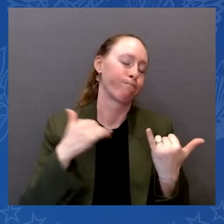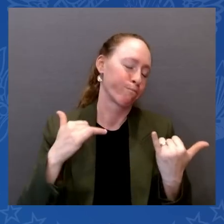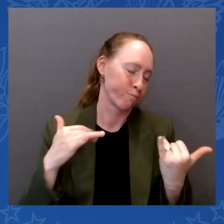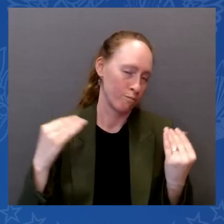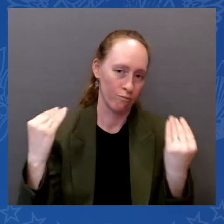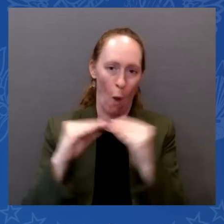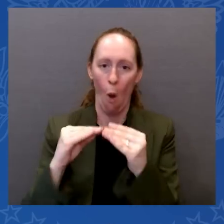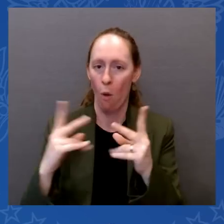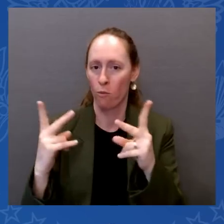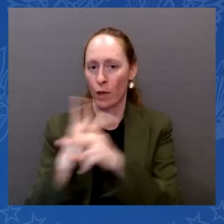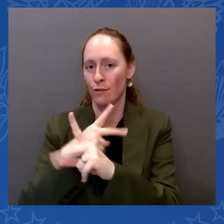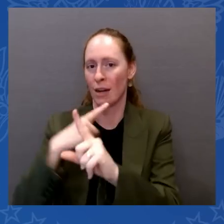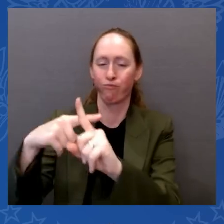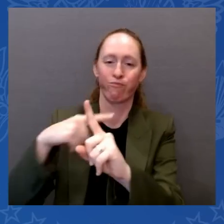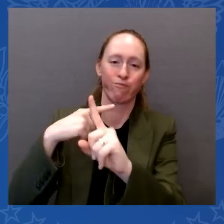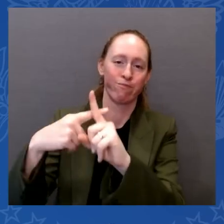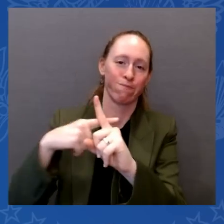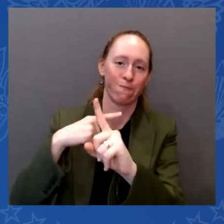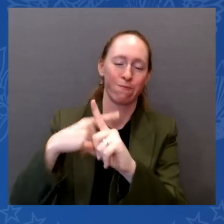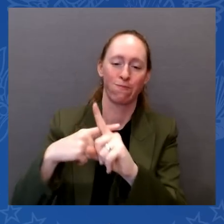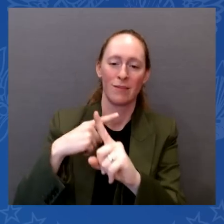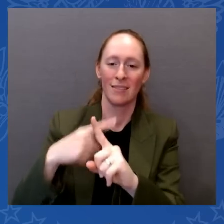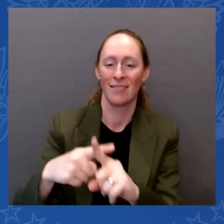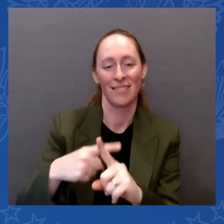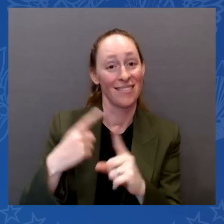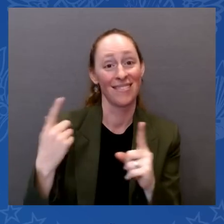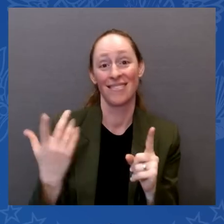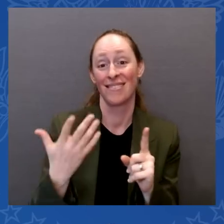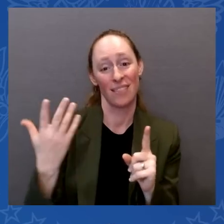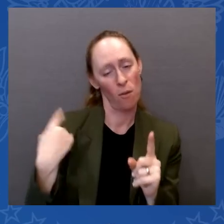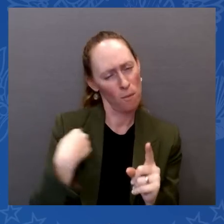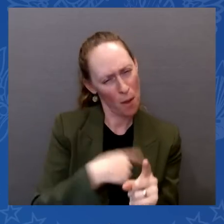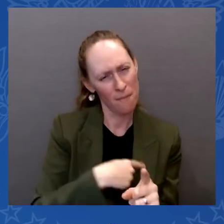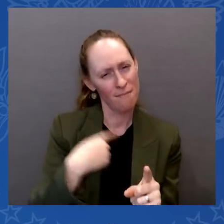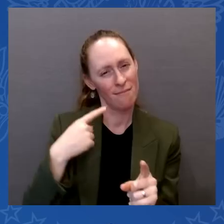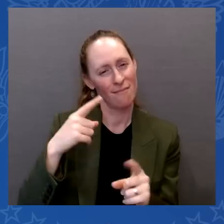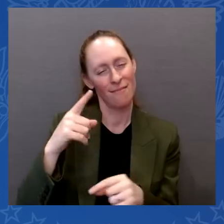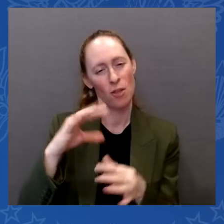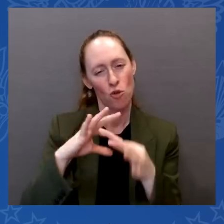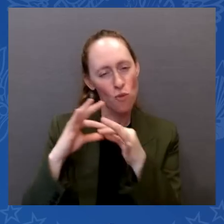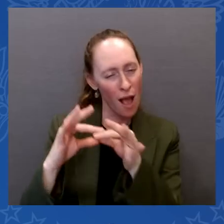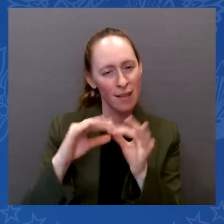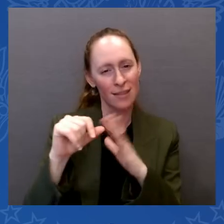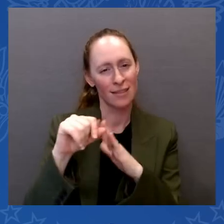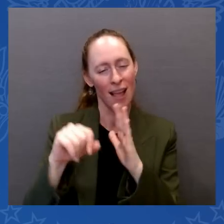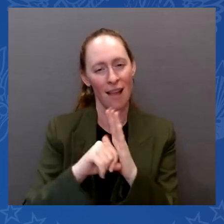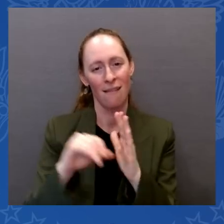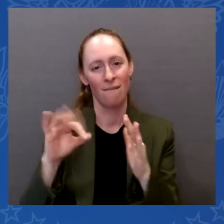There's noth- -- and I mean it sincerely from the bottom of my heart -- there's nothing -- nothing we cannot do -- nothing --